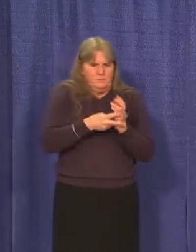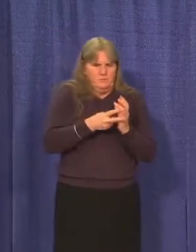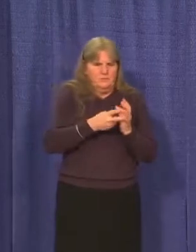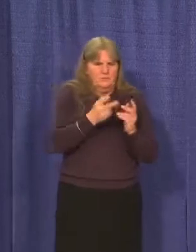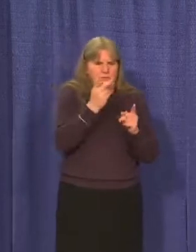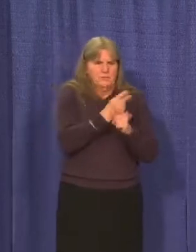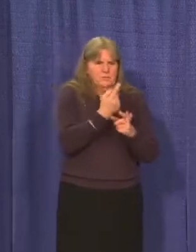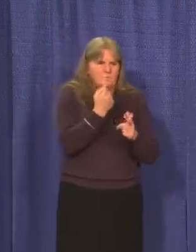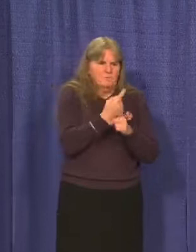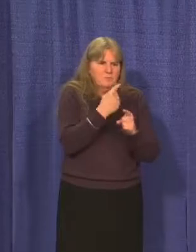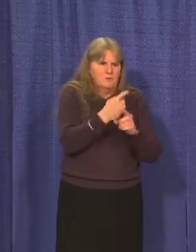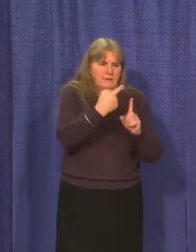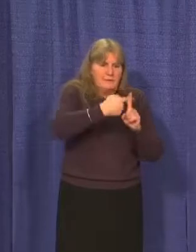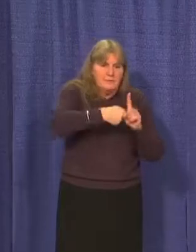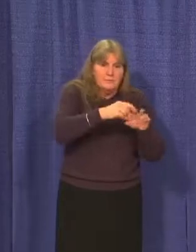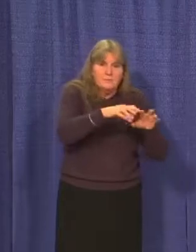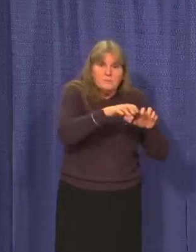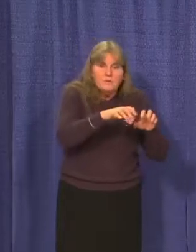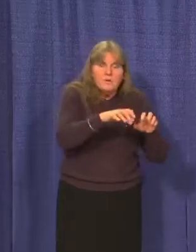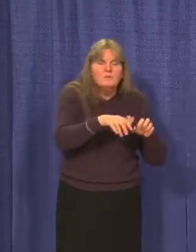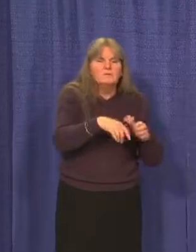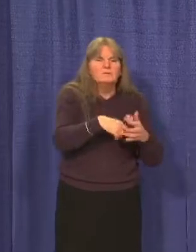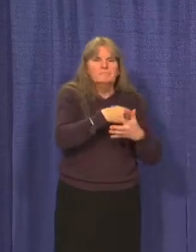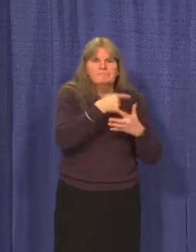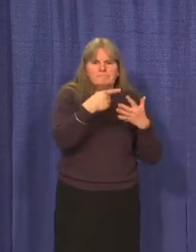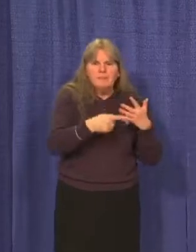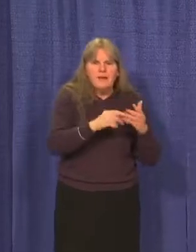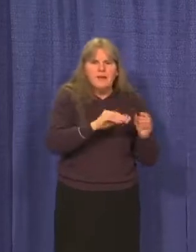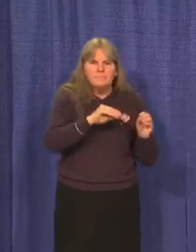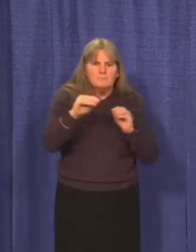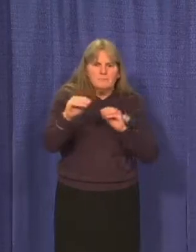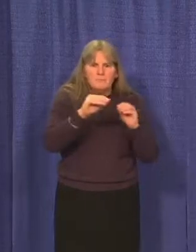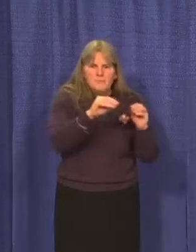it frozen, even for movement.